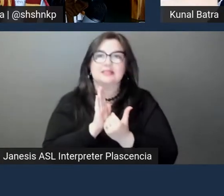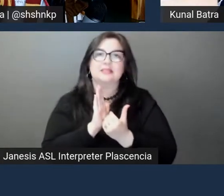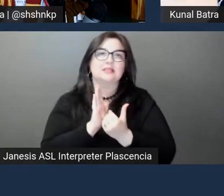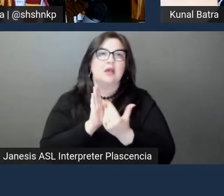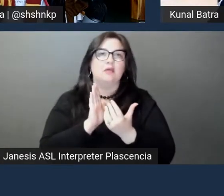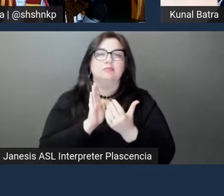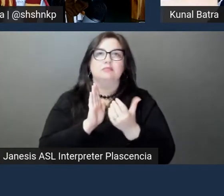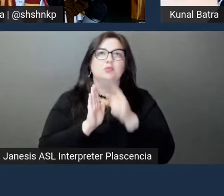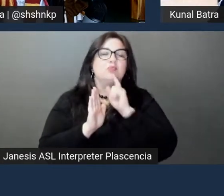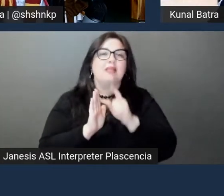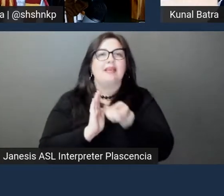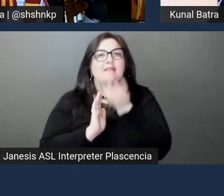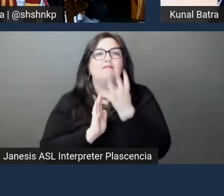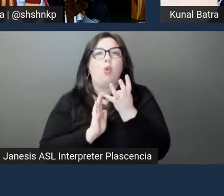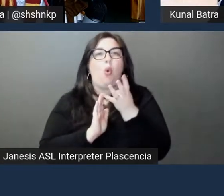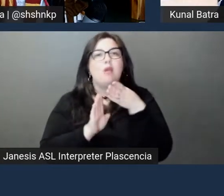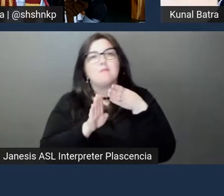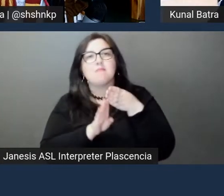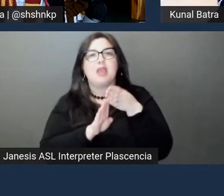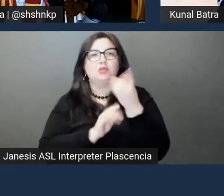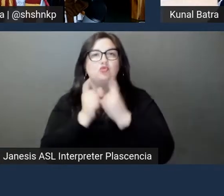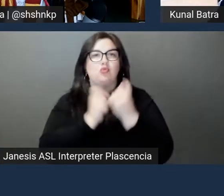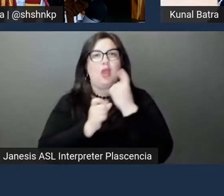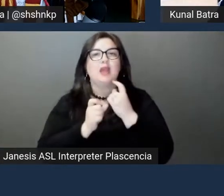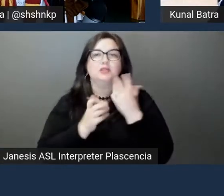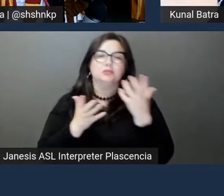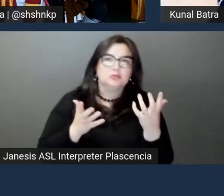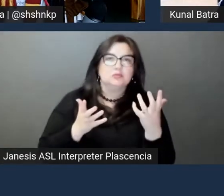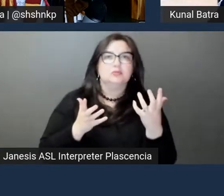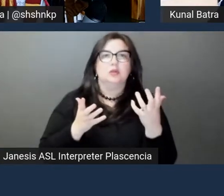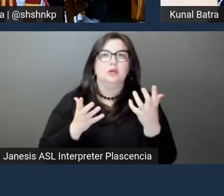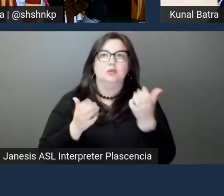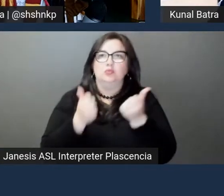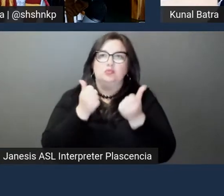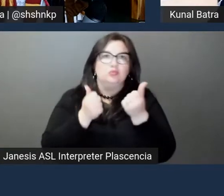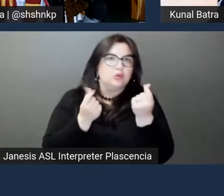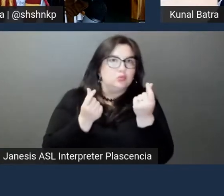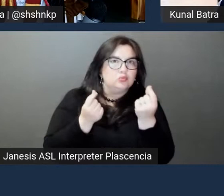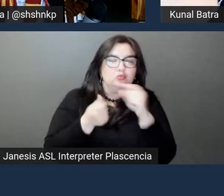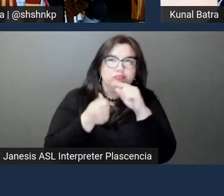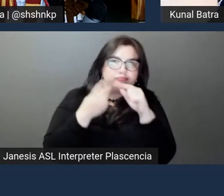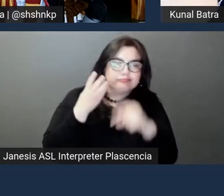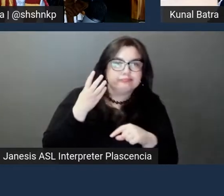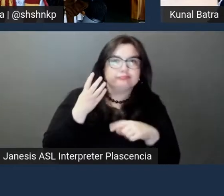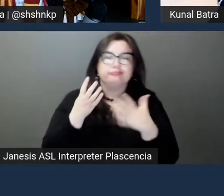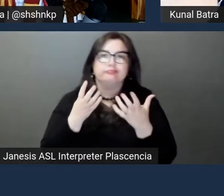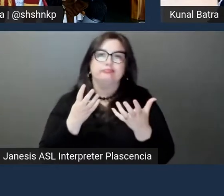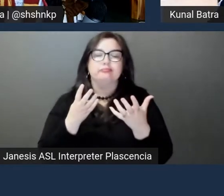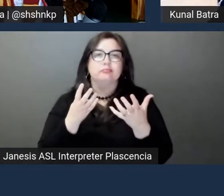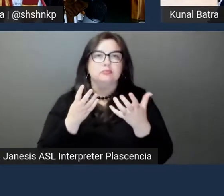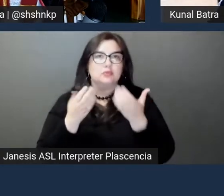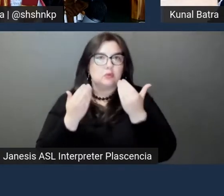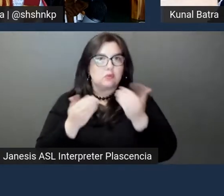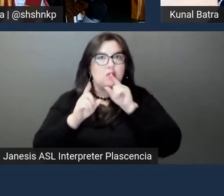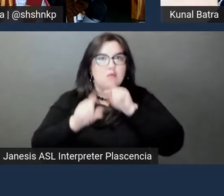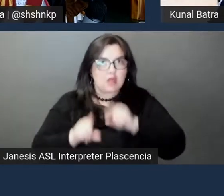Whether you want to do a lesson score structure, whether you want to go and move into the cloud faster,